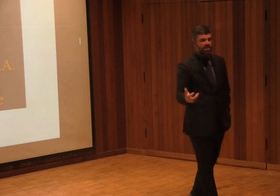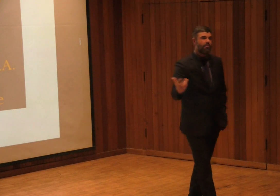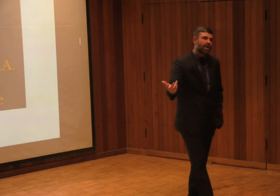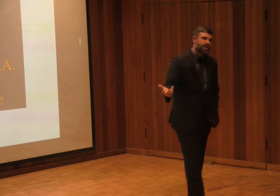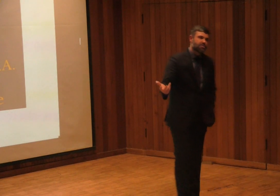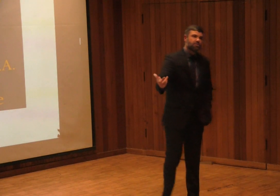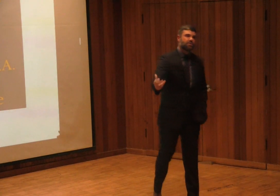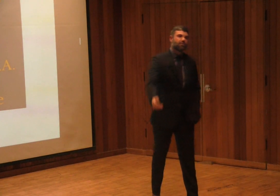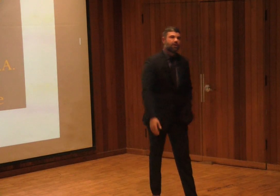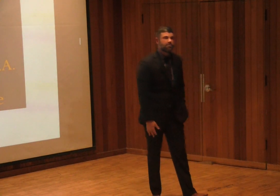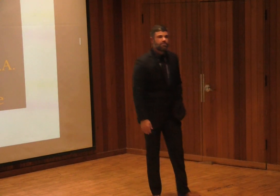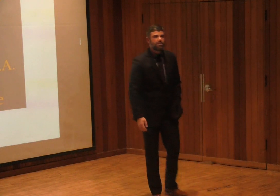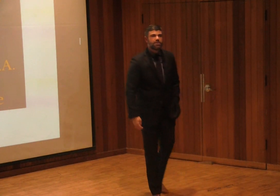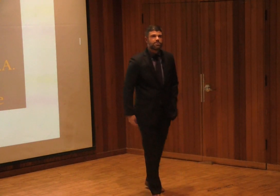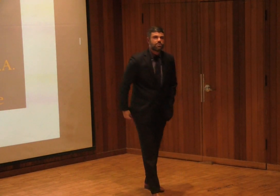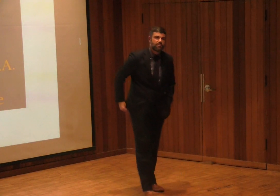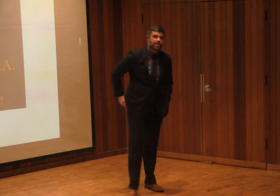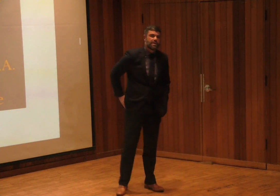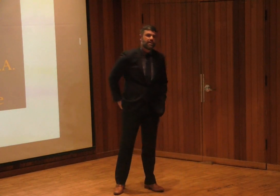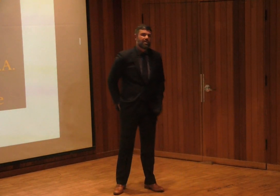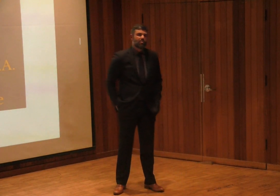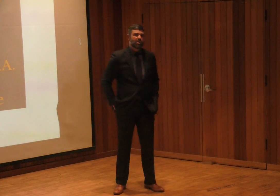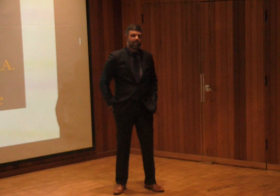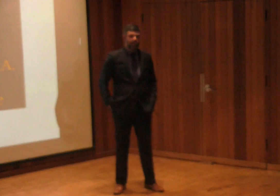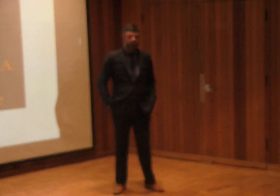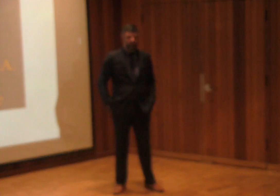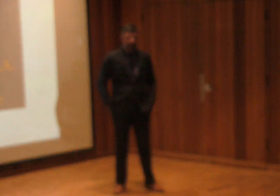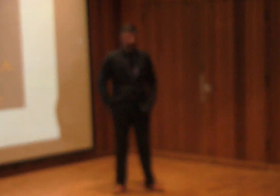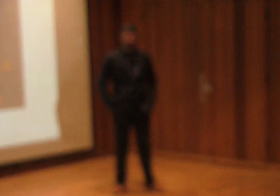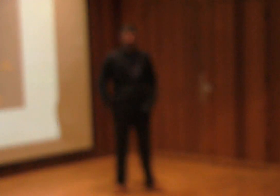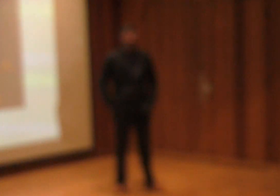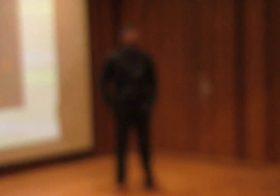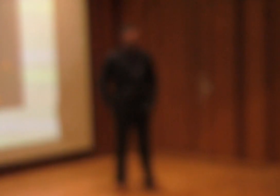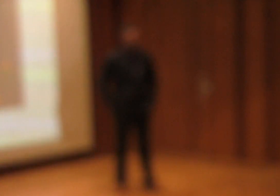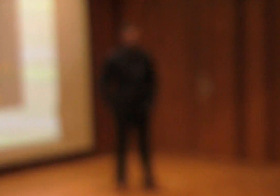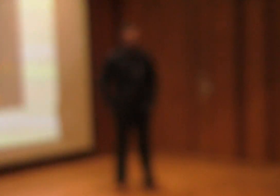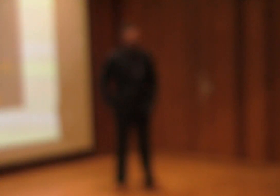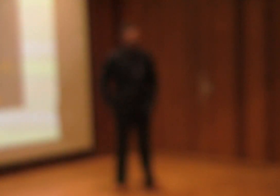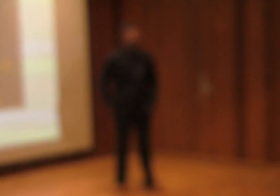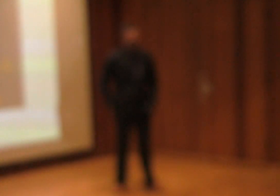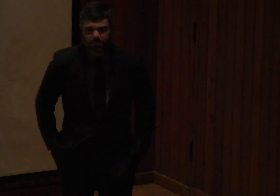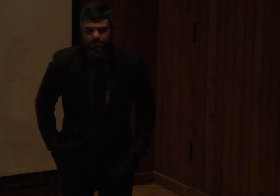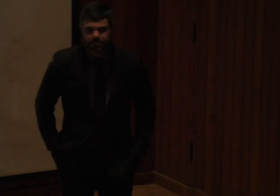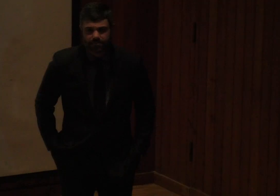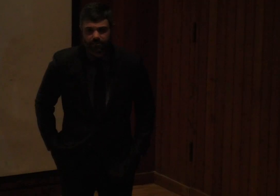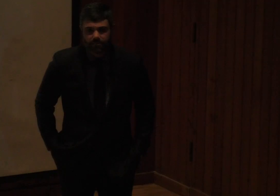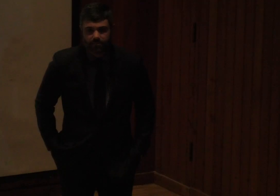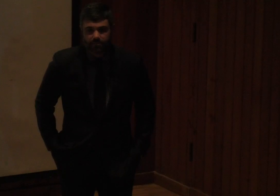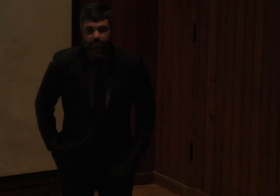or that they wanna answer in their novel or their story, but yeah, that's a hard question. I appreciate it though